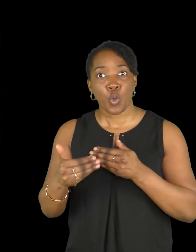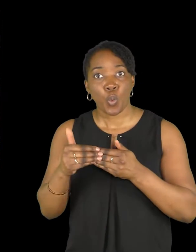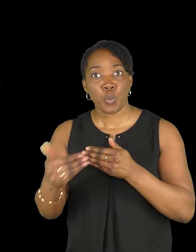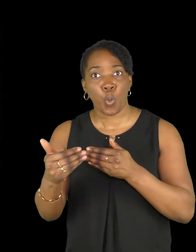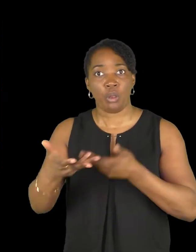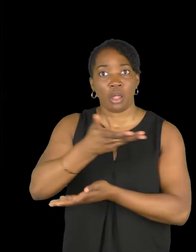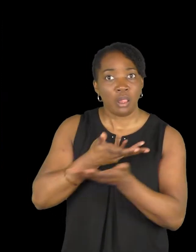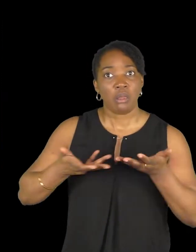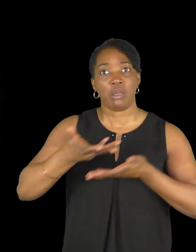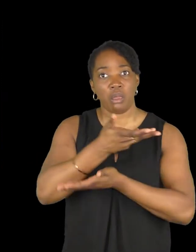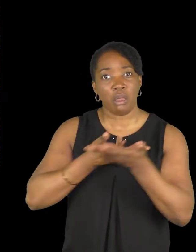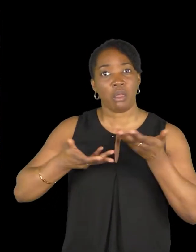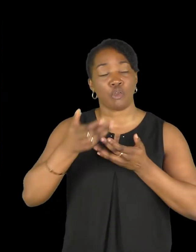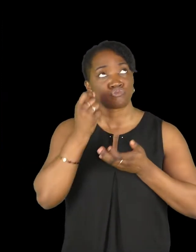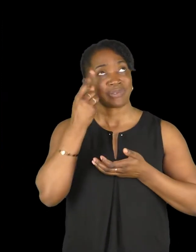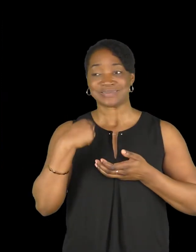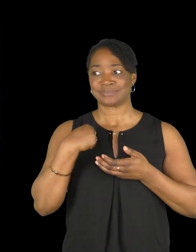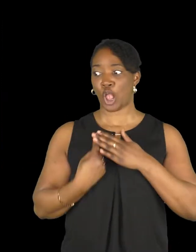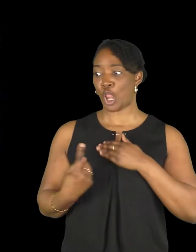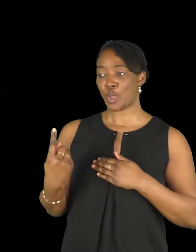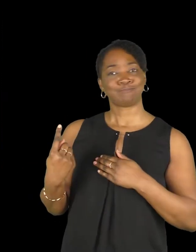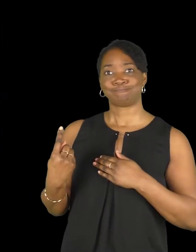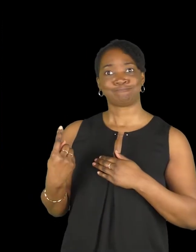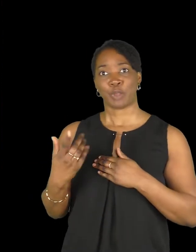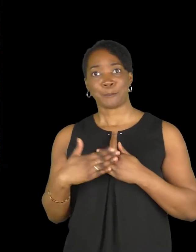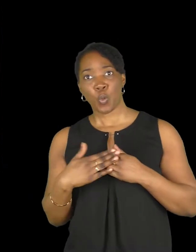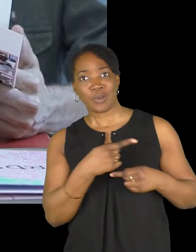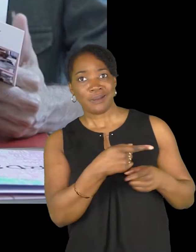more we were having conversations, we realised we're not alone, there were many of us. We were